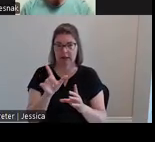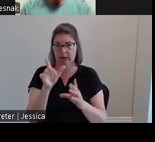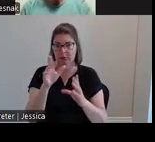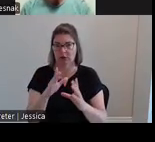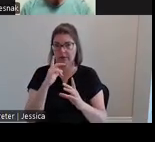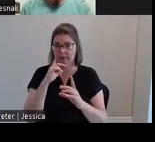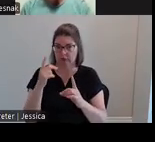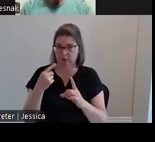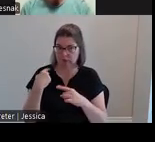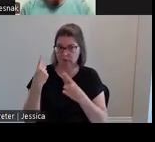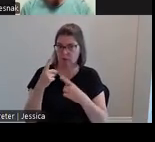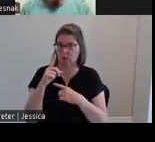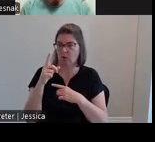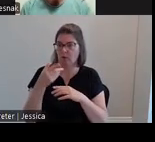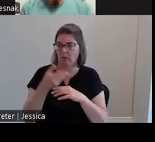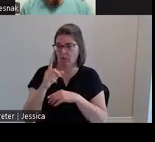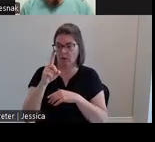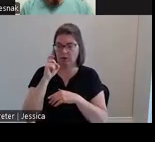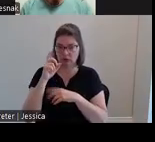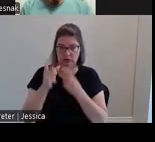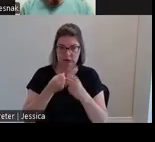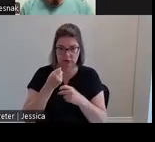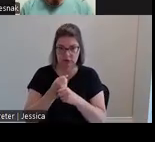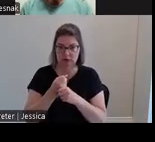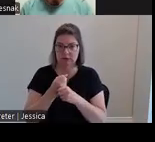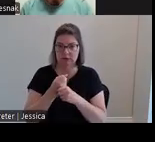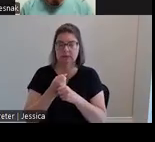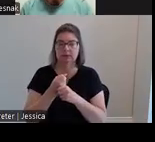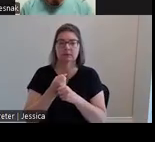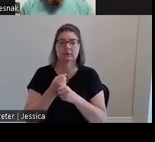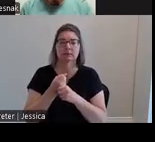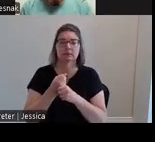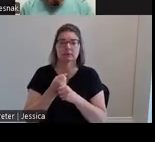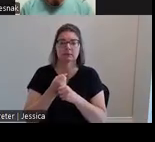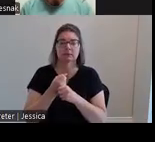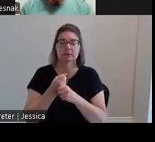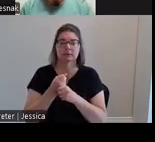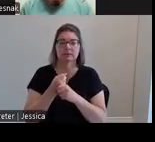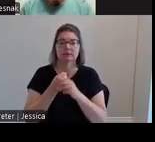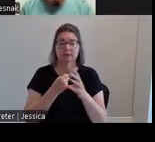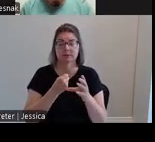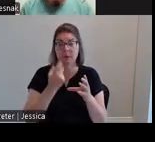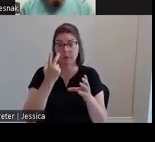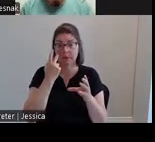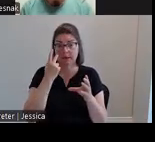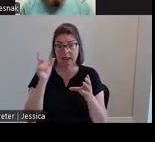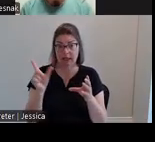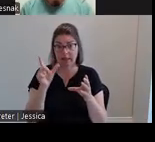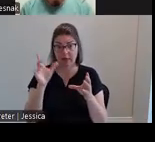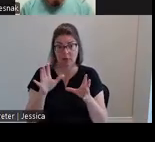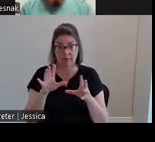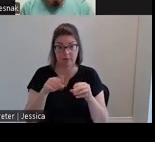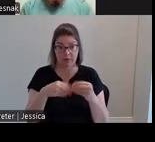And you can sort of see a librarian providing a book to a parent